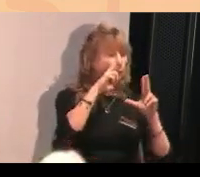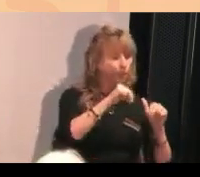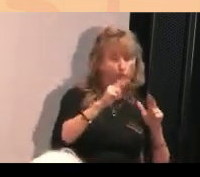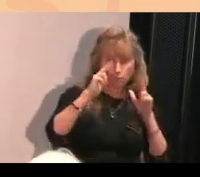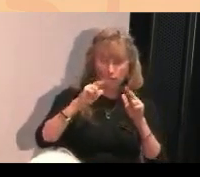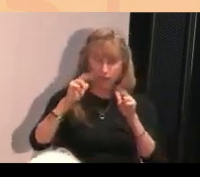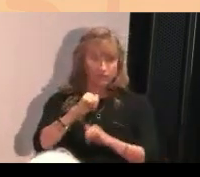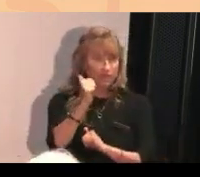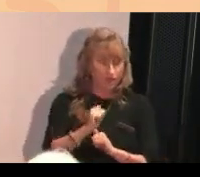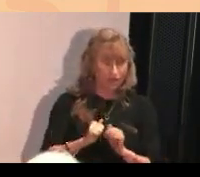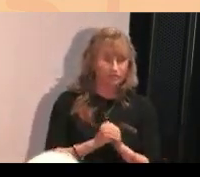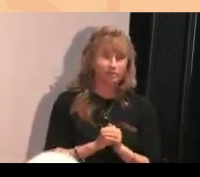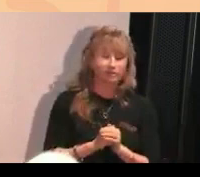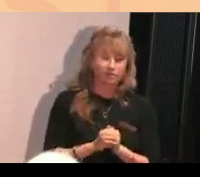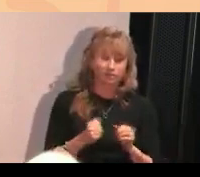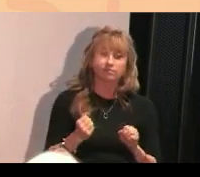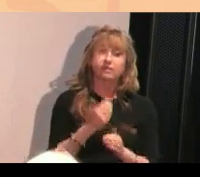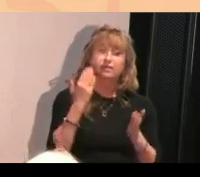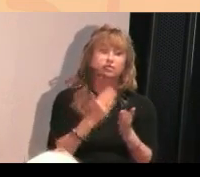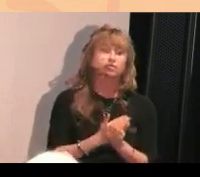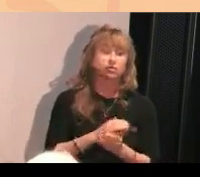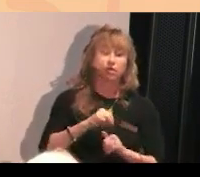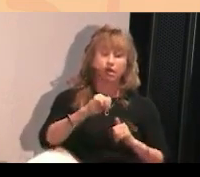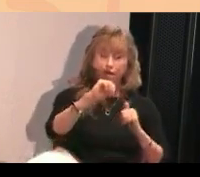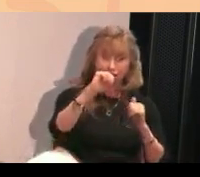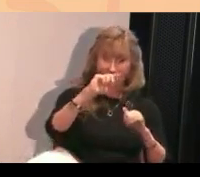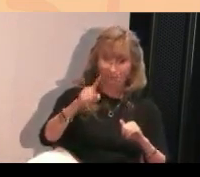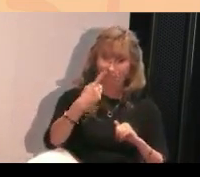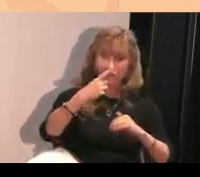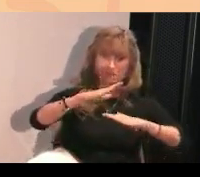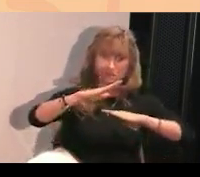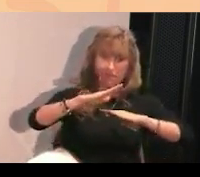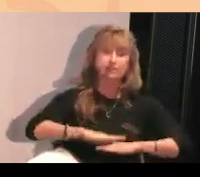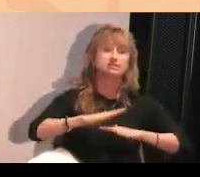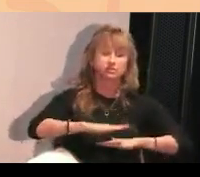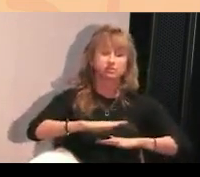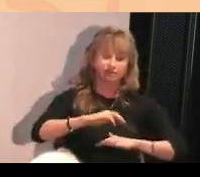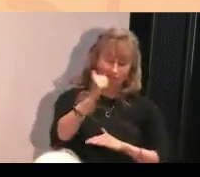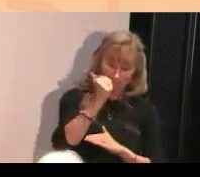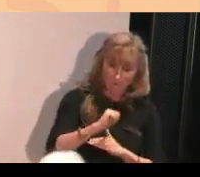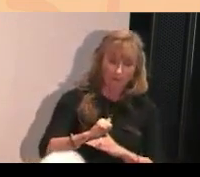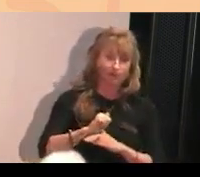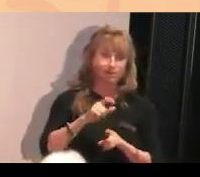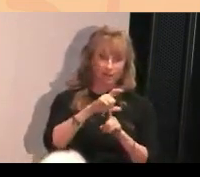ensuring First Nations arts and culture programs come from a position of cultural authority